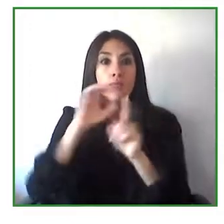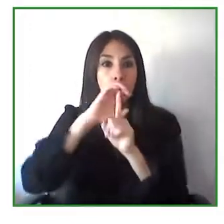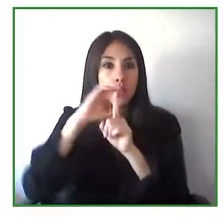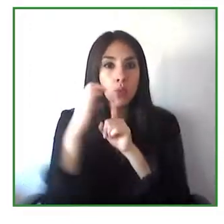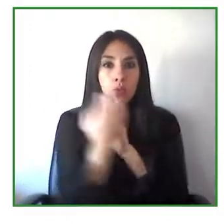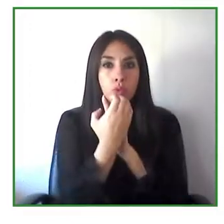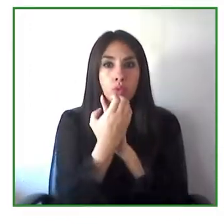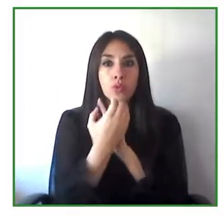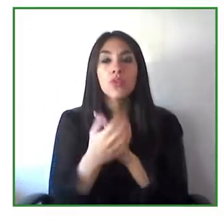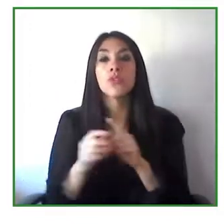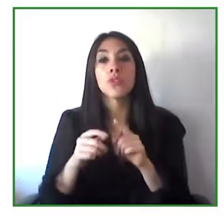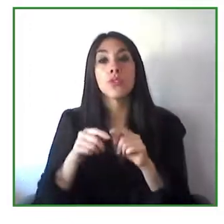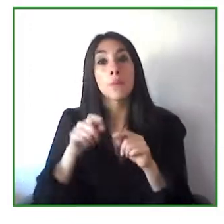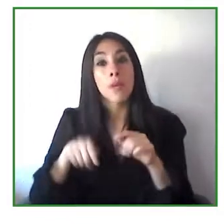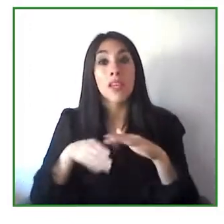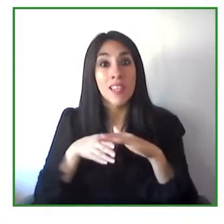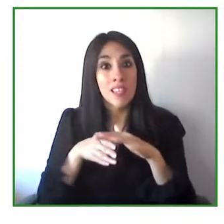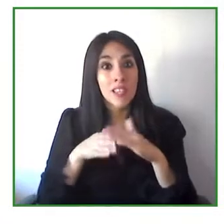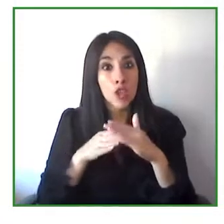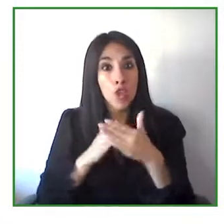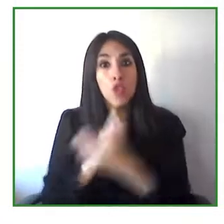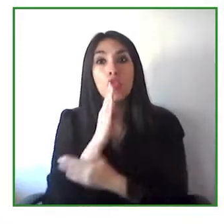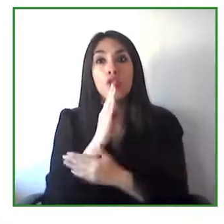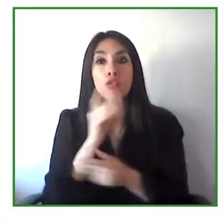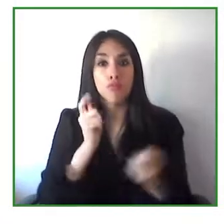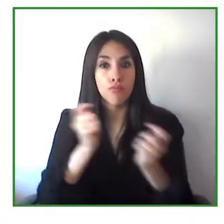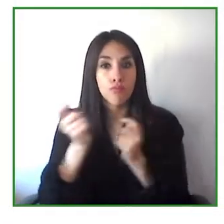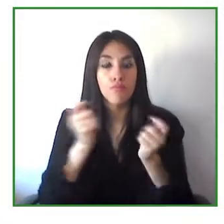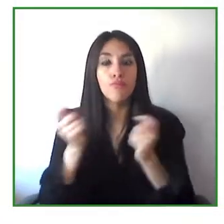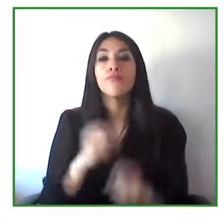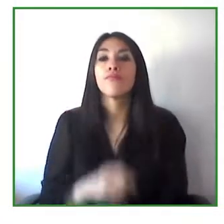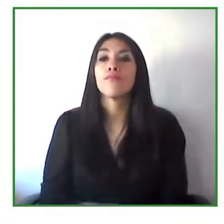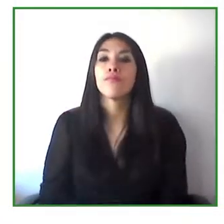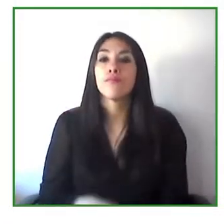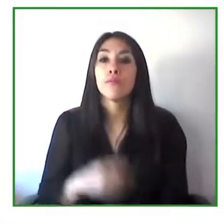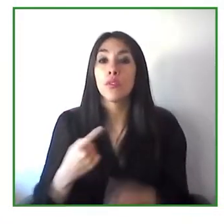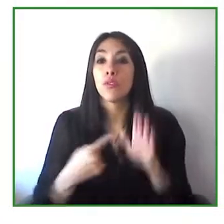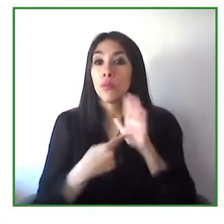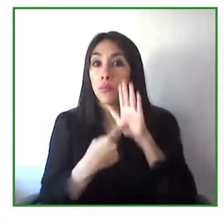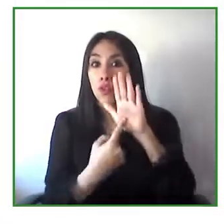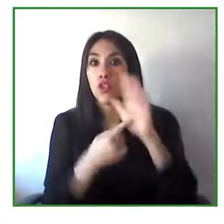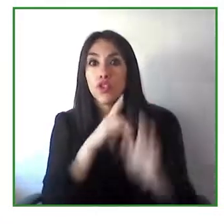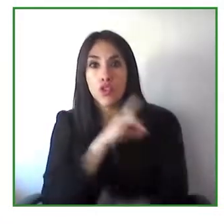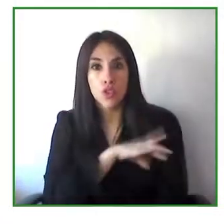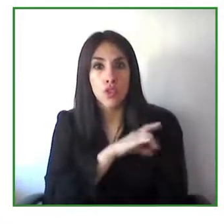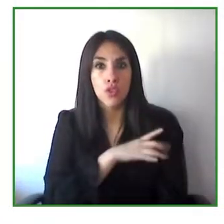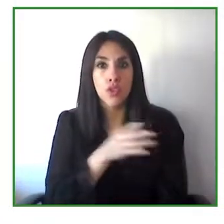representative in Chile of Smart Cities for all and the second by Sonia García-Fraile,